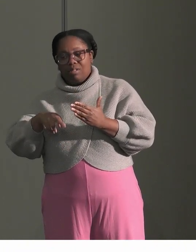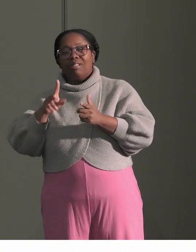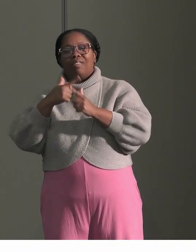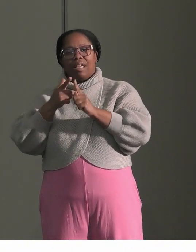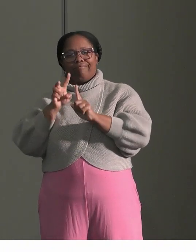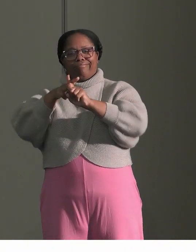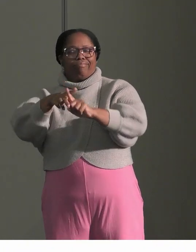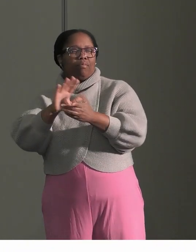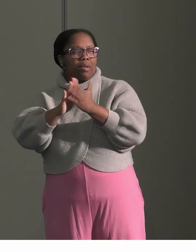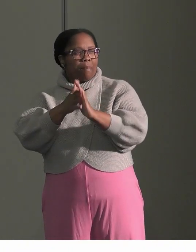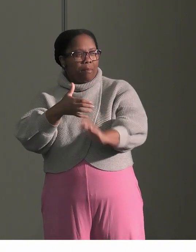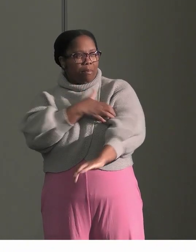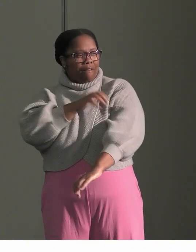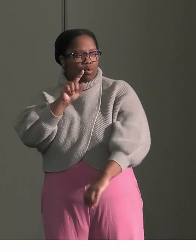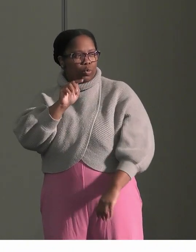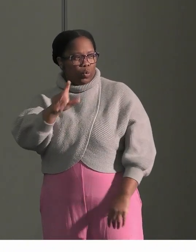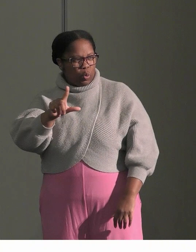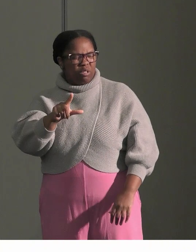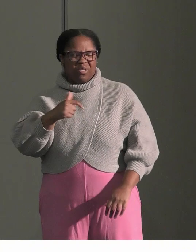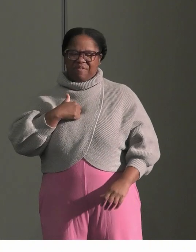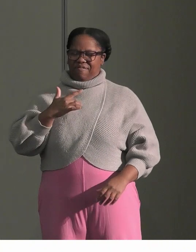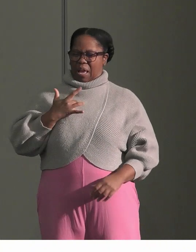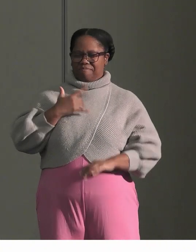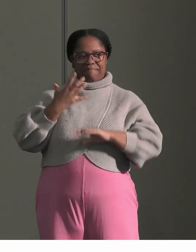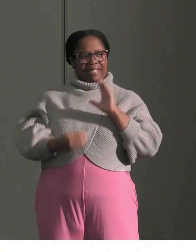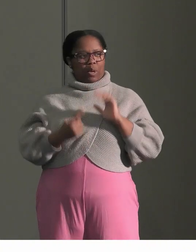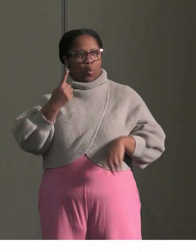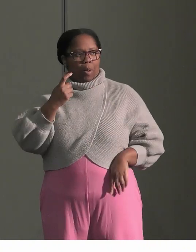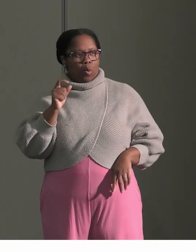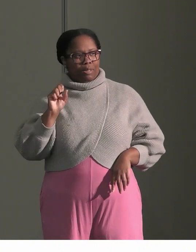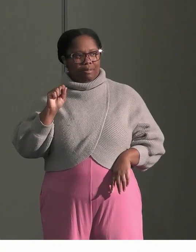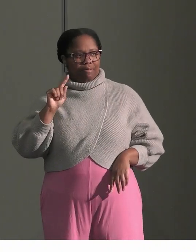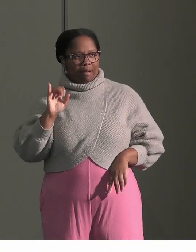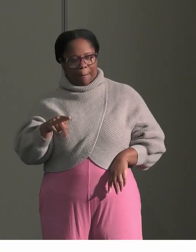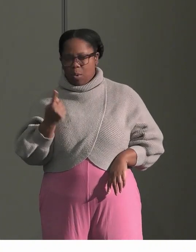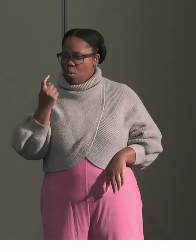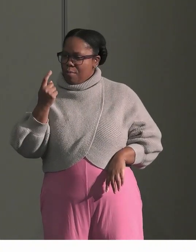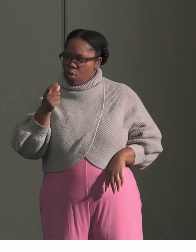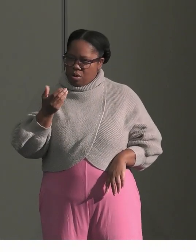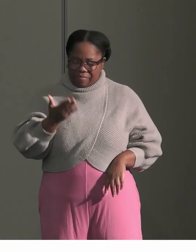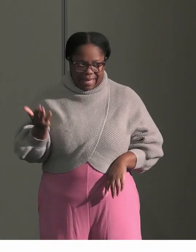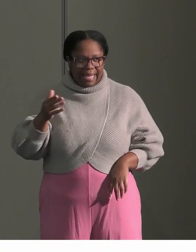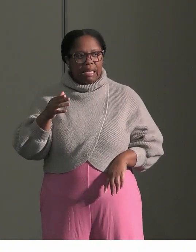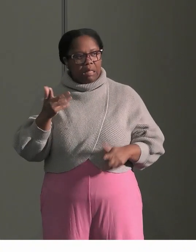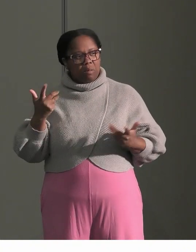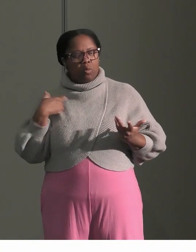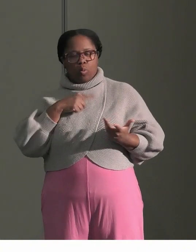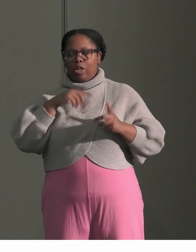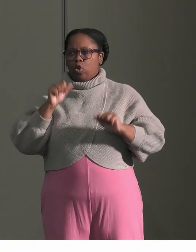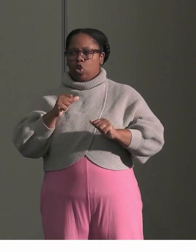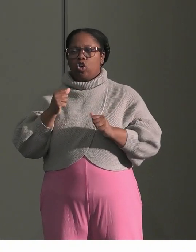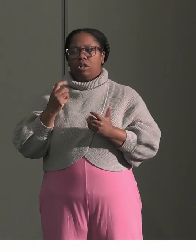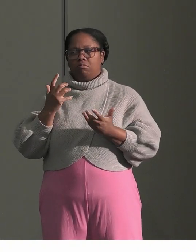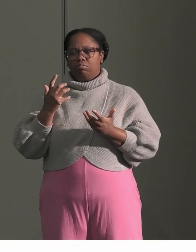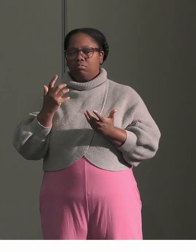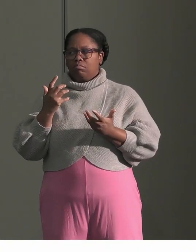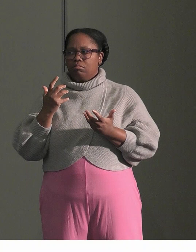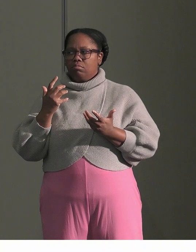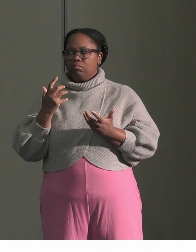there felt there was one more step to do with the numbers. There is something else we could frame